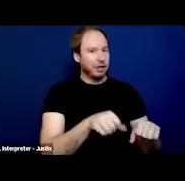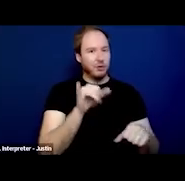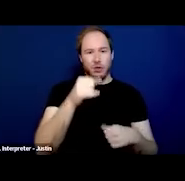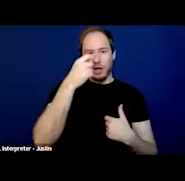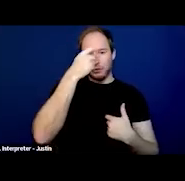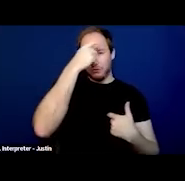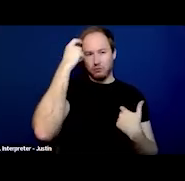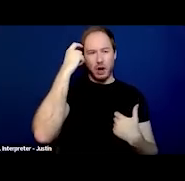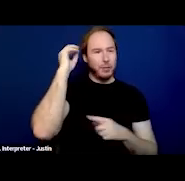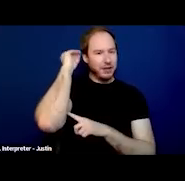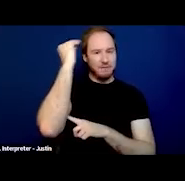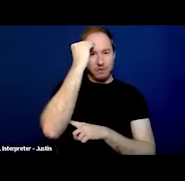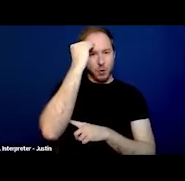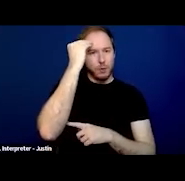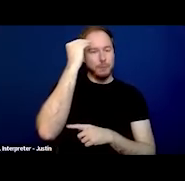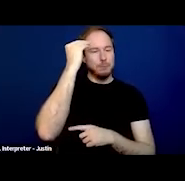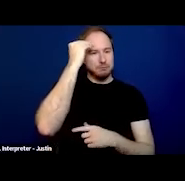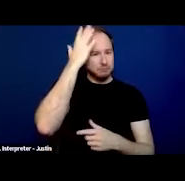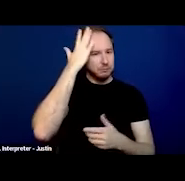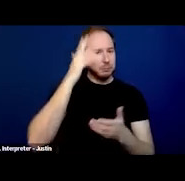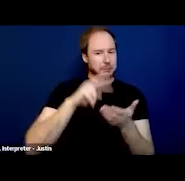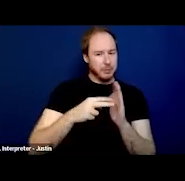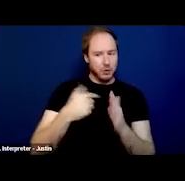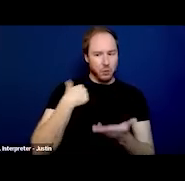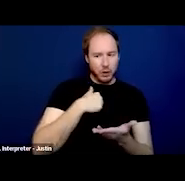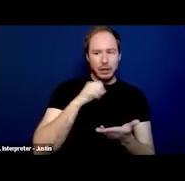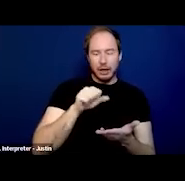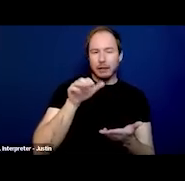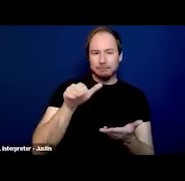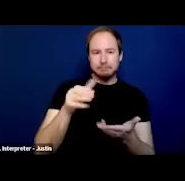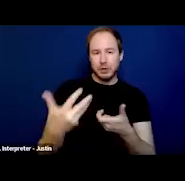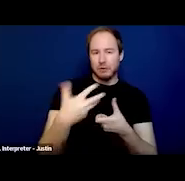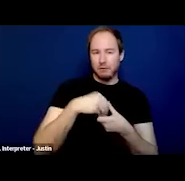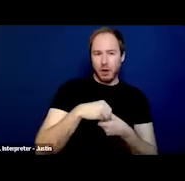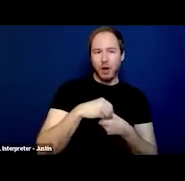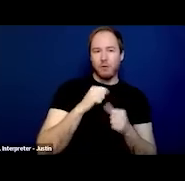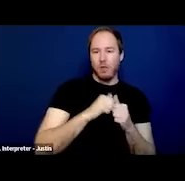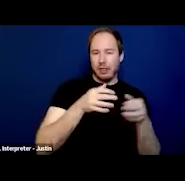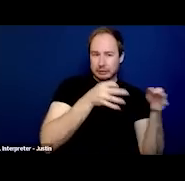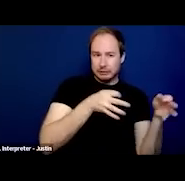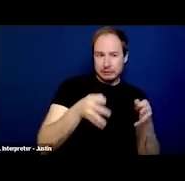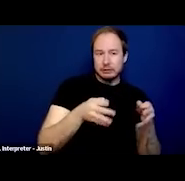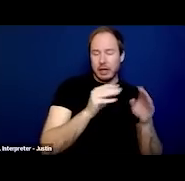it also means involving residents in the housing, in decision making, and ultimately improving relationships